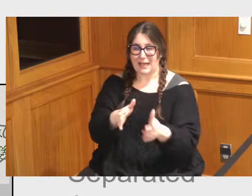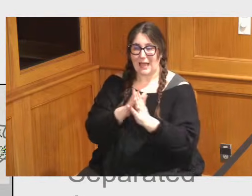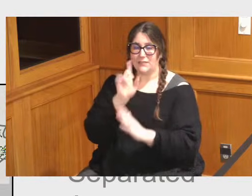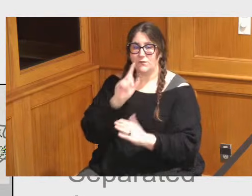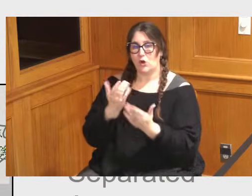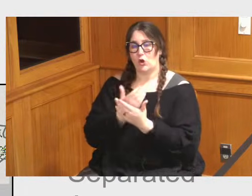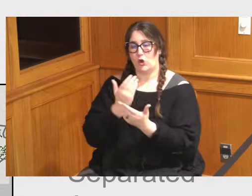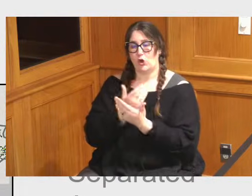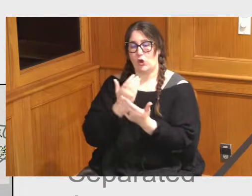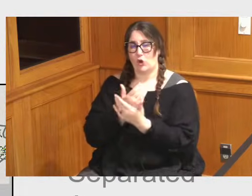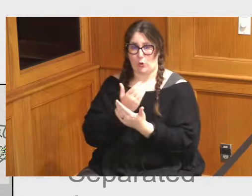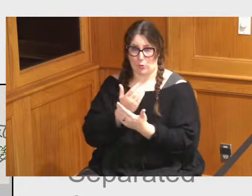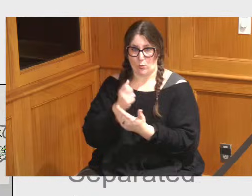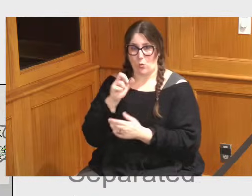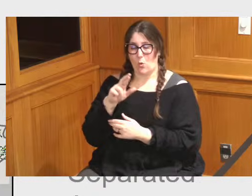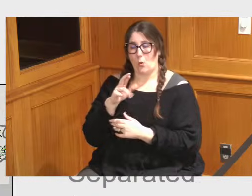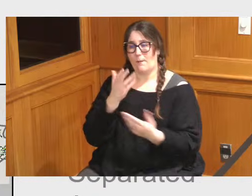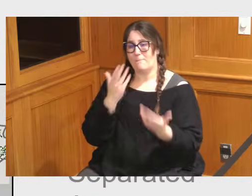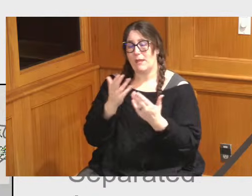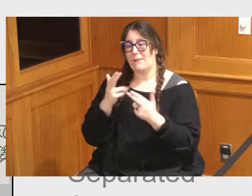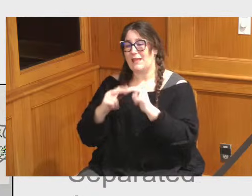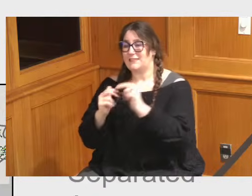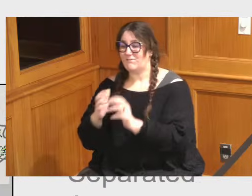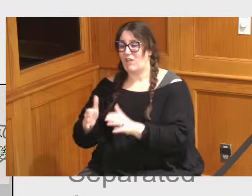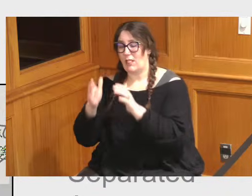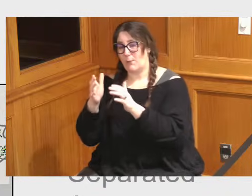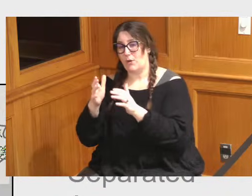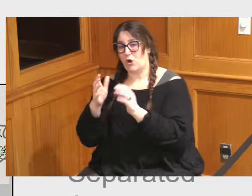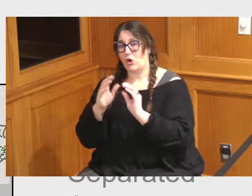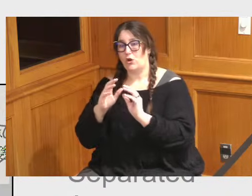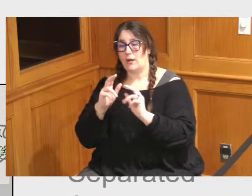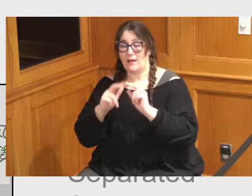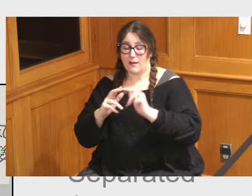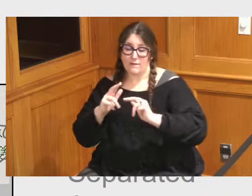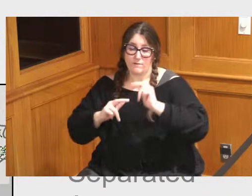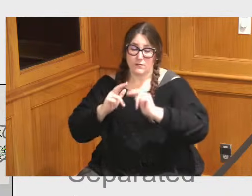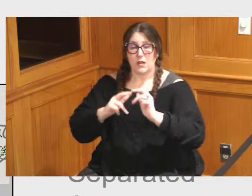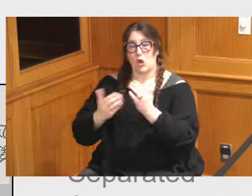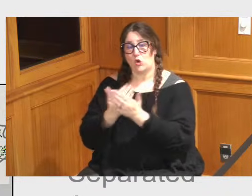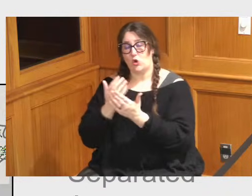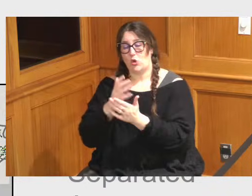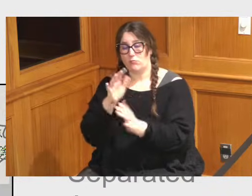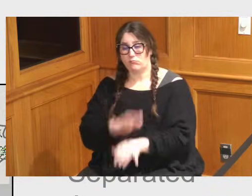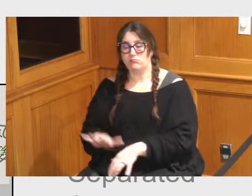neighborhood or maybe a developer putting in a new building or subdivision. Very common process.